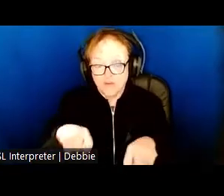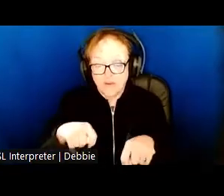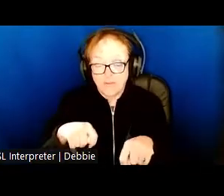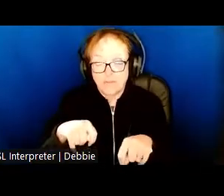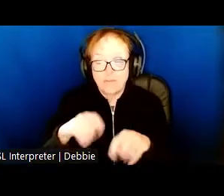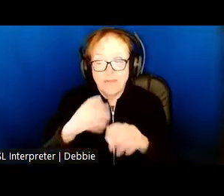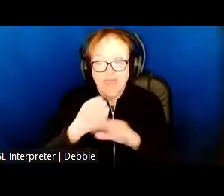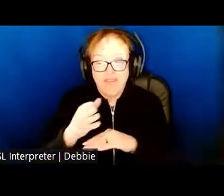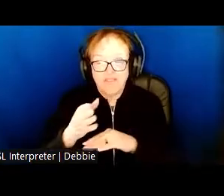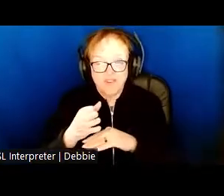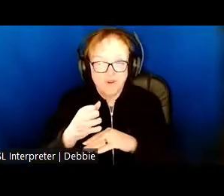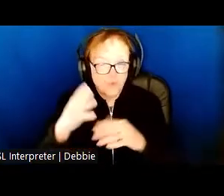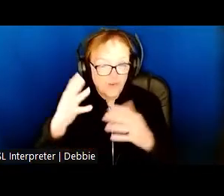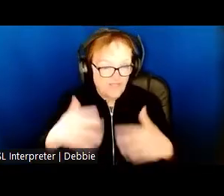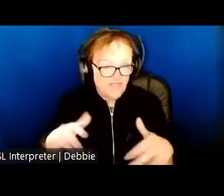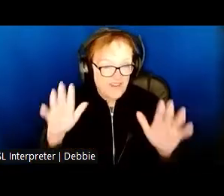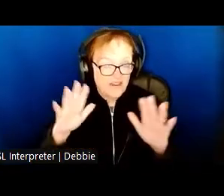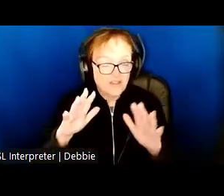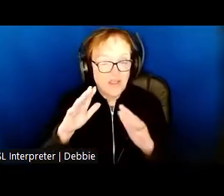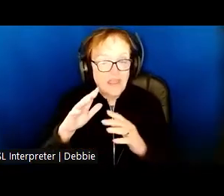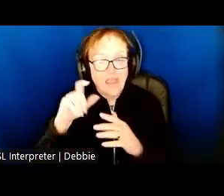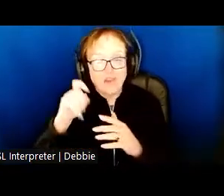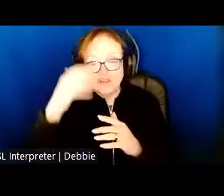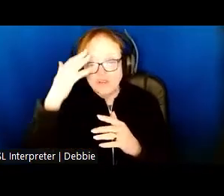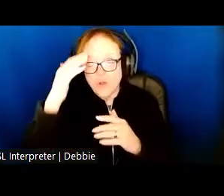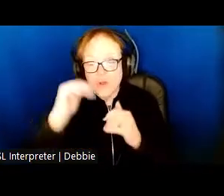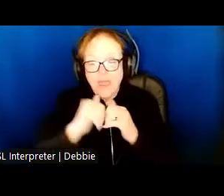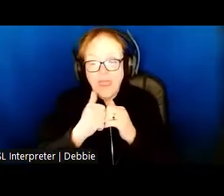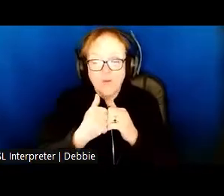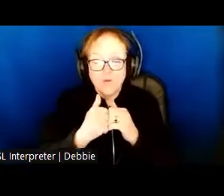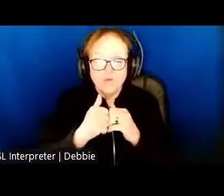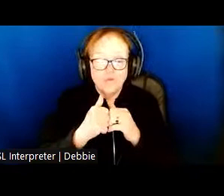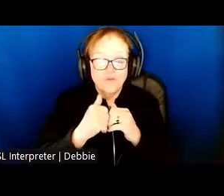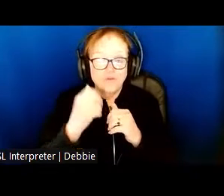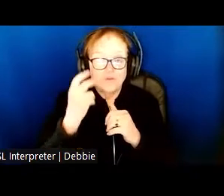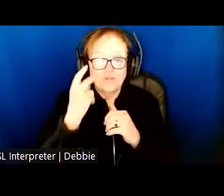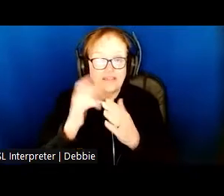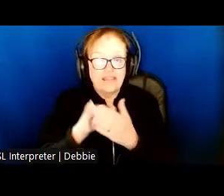only need a refresher about how to navigate the new application system, we also have a